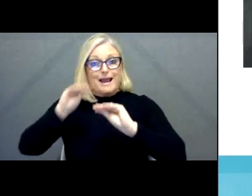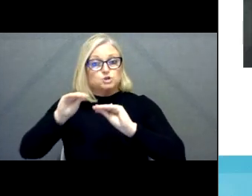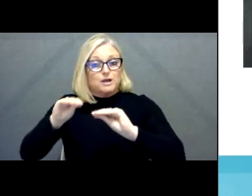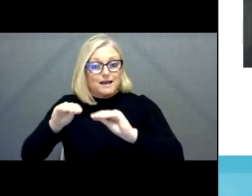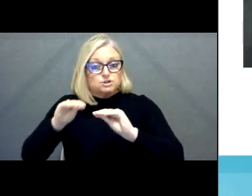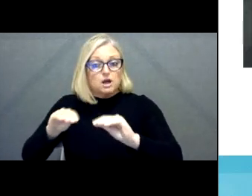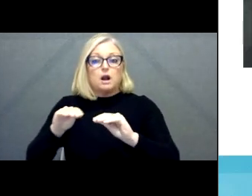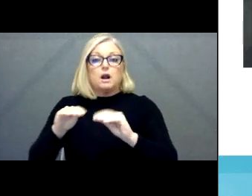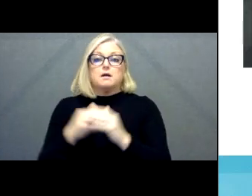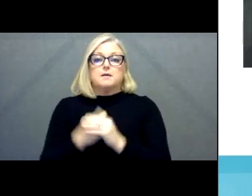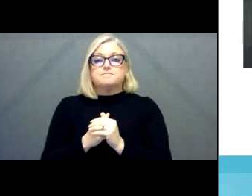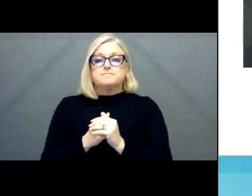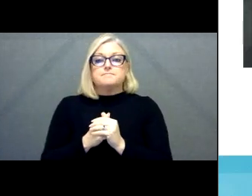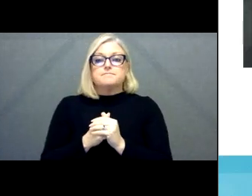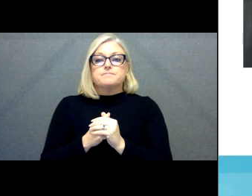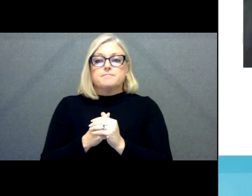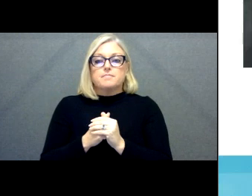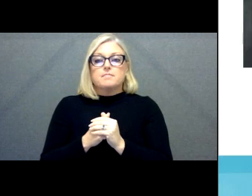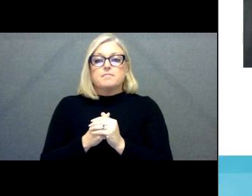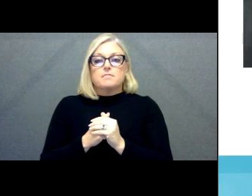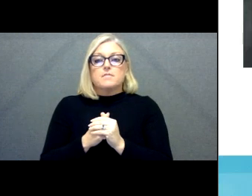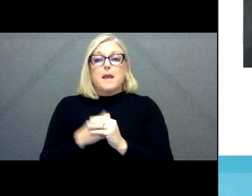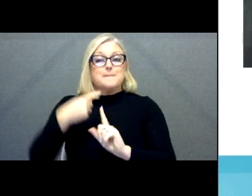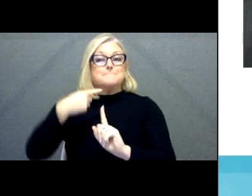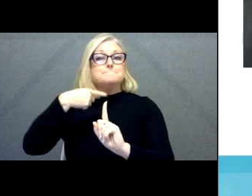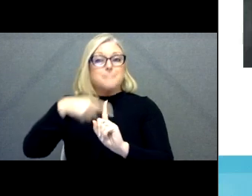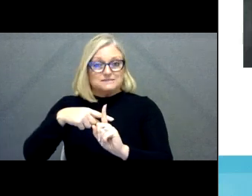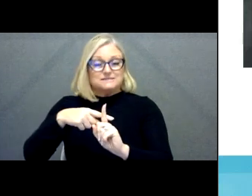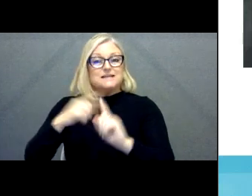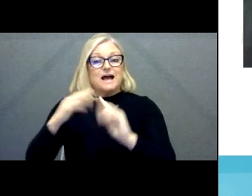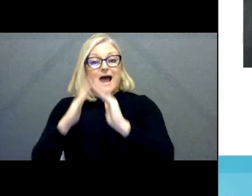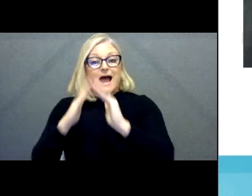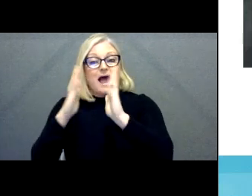as I just mentioned and engaging with the housing support agencies